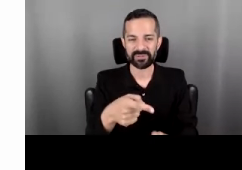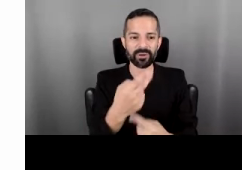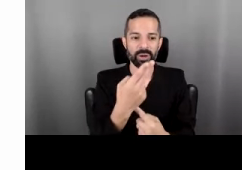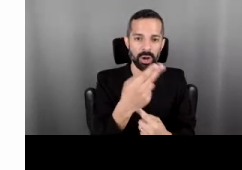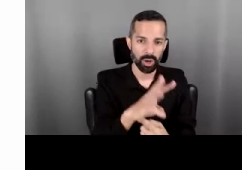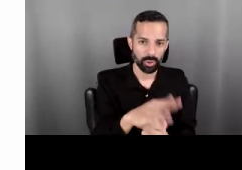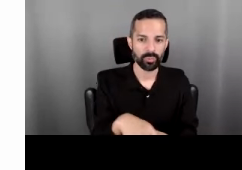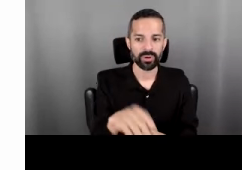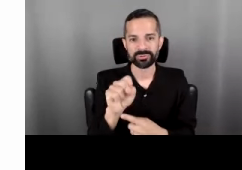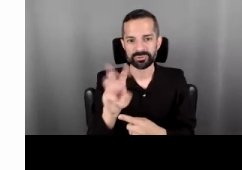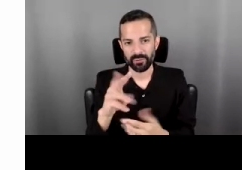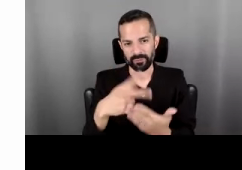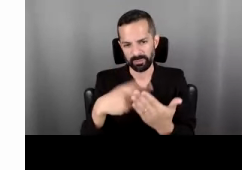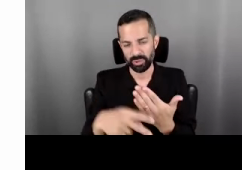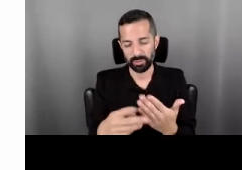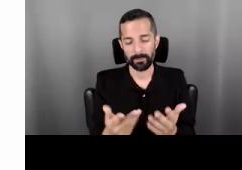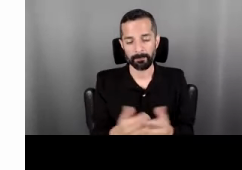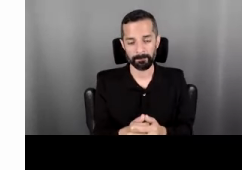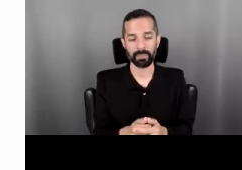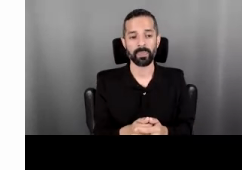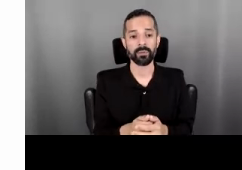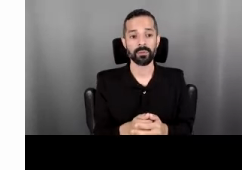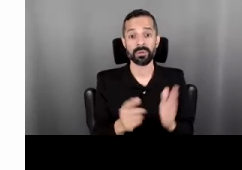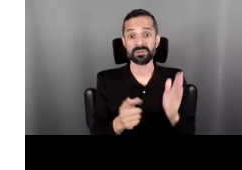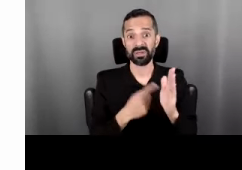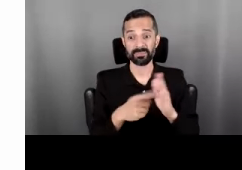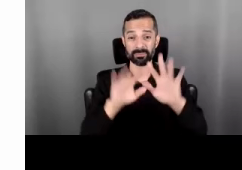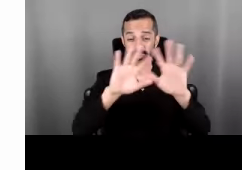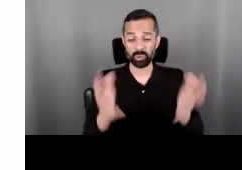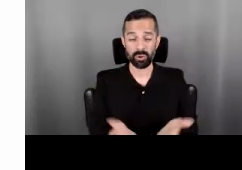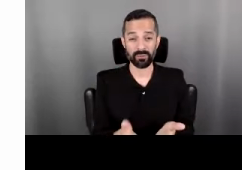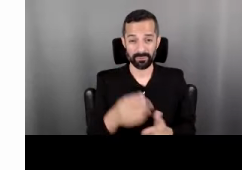sometimes from a total cost of ownership or TCO perspective,